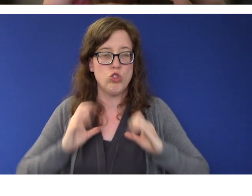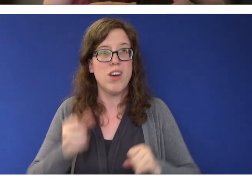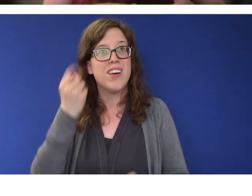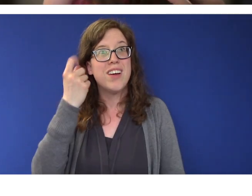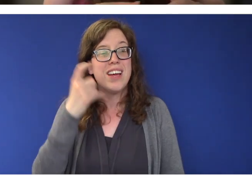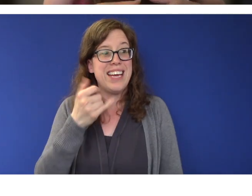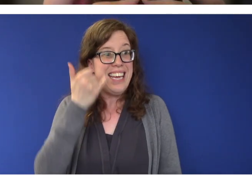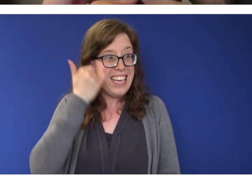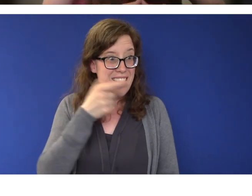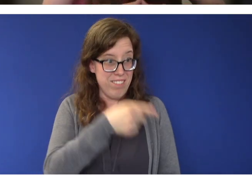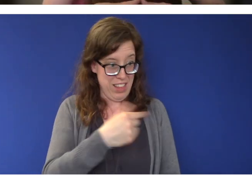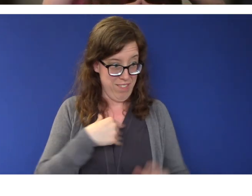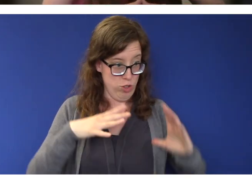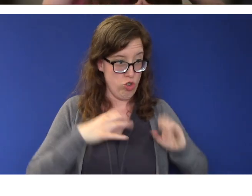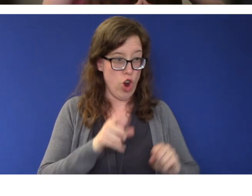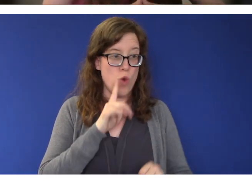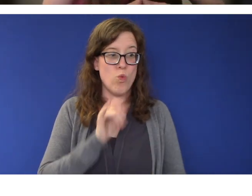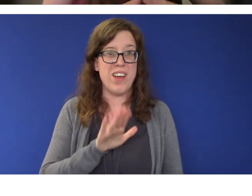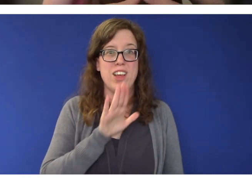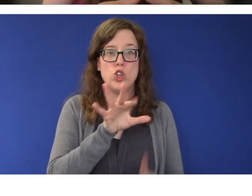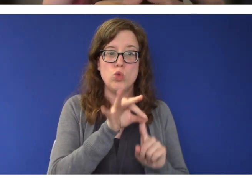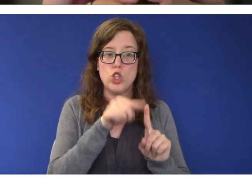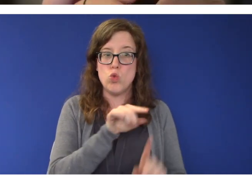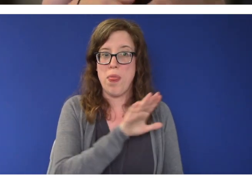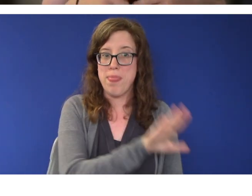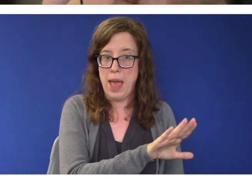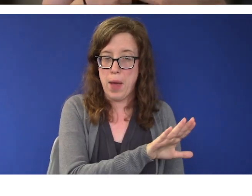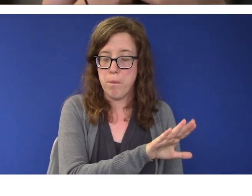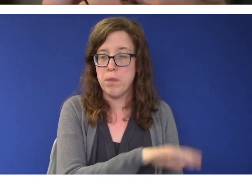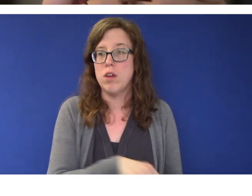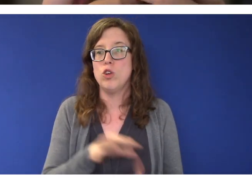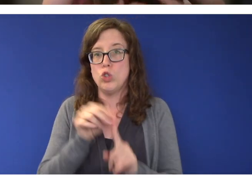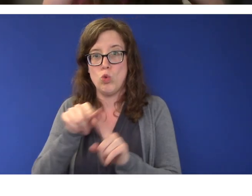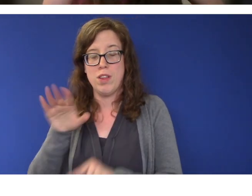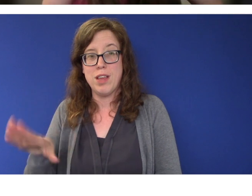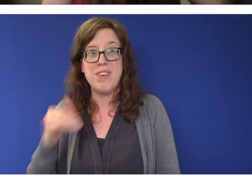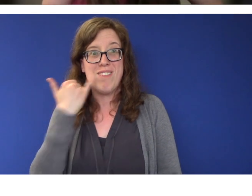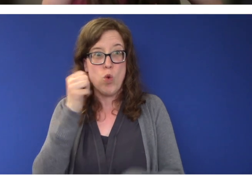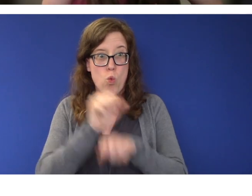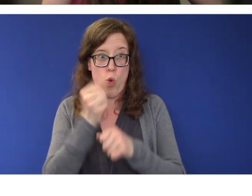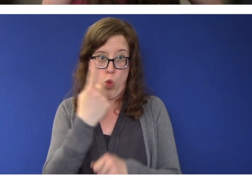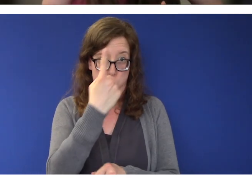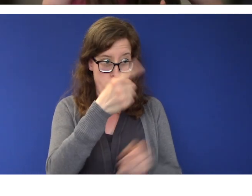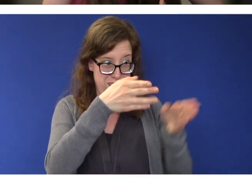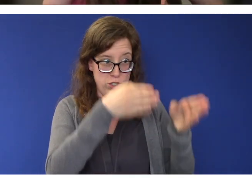really does have a unique set of features. If you’ve worked with one child with CHARGE Syndrome,